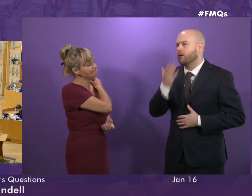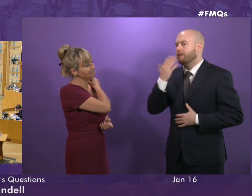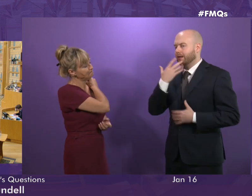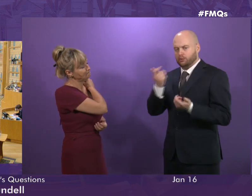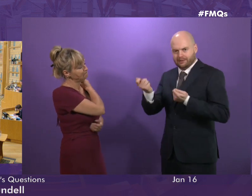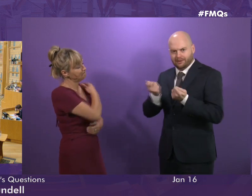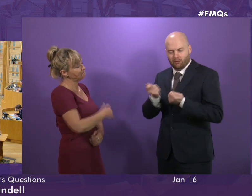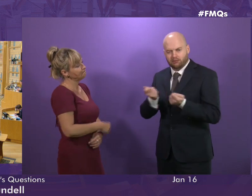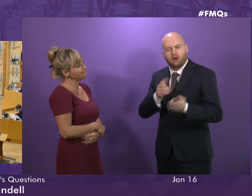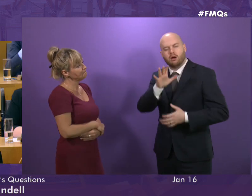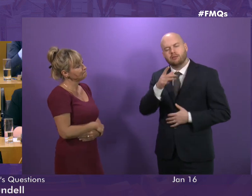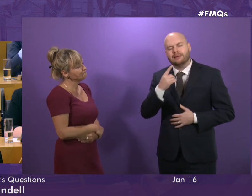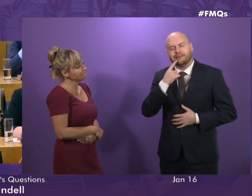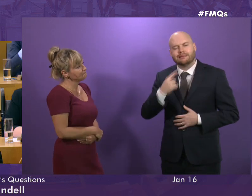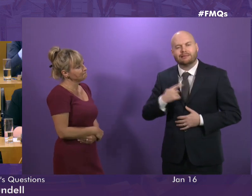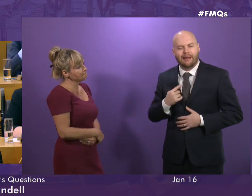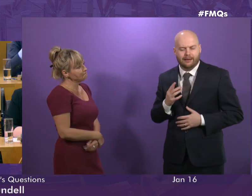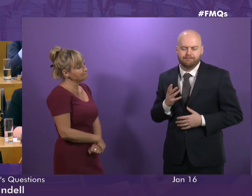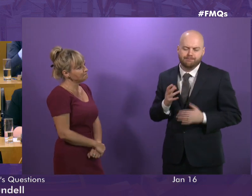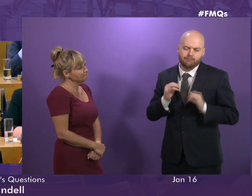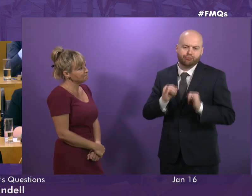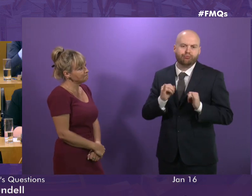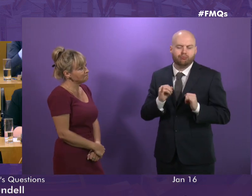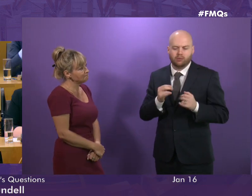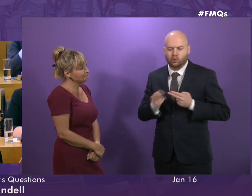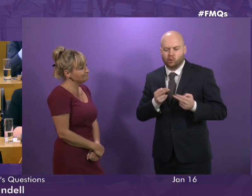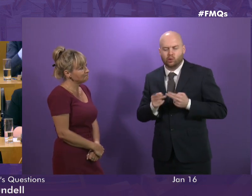Following yesterday’s devastating news that Penman Engineering in Dumfries has entered